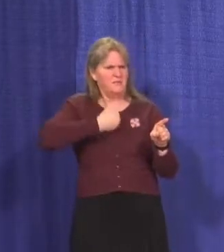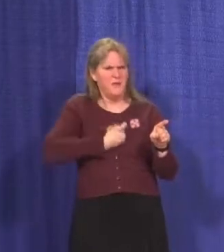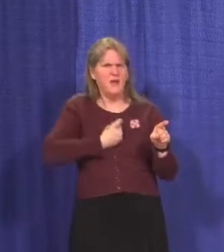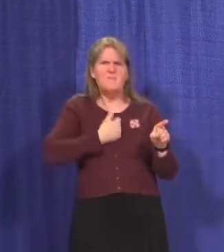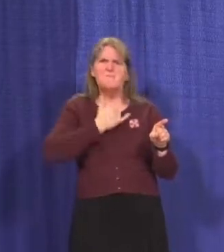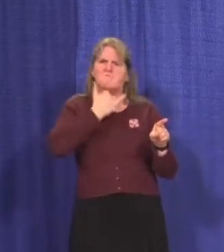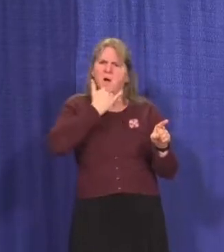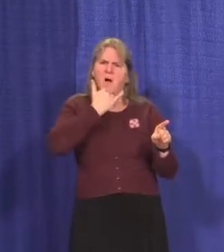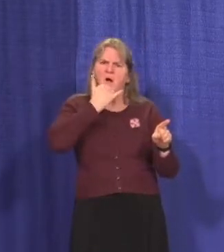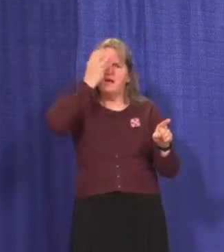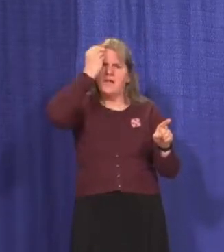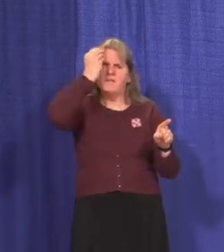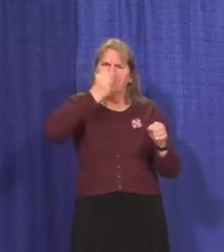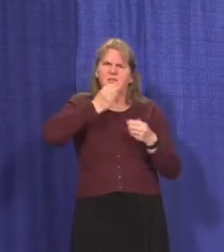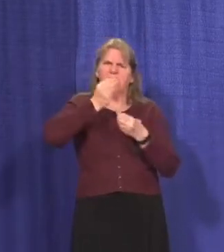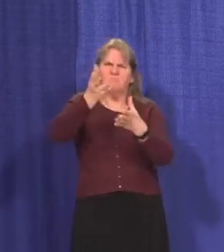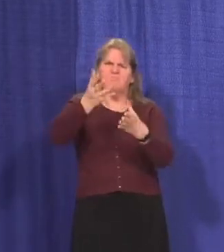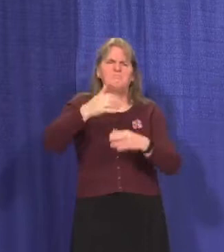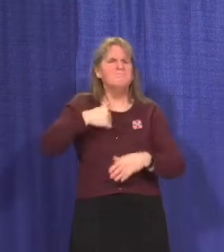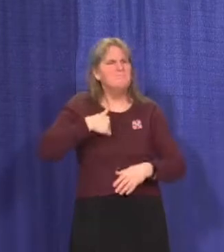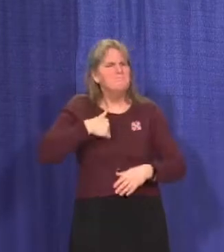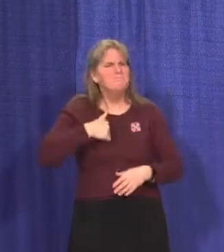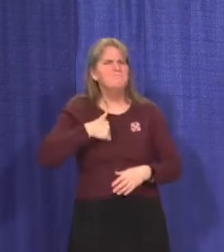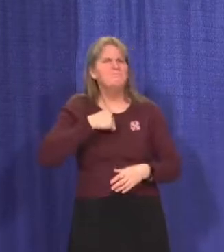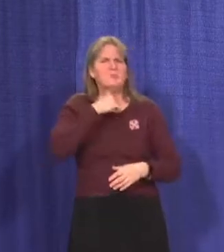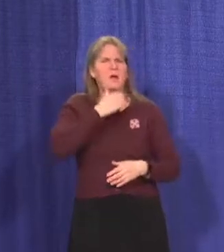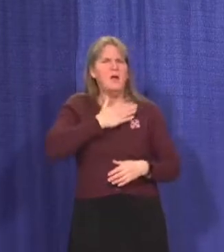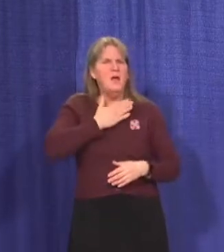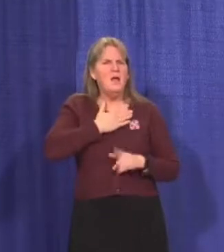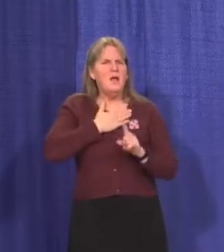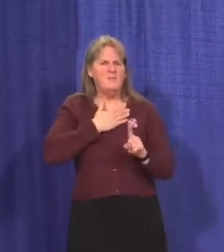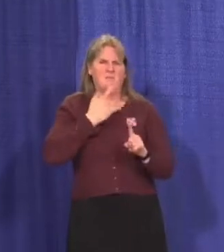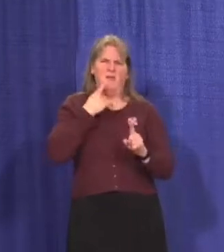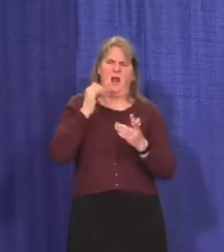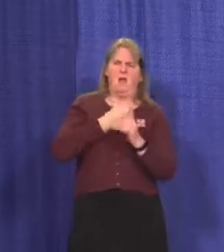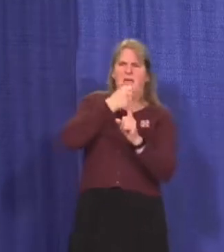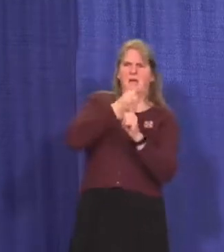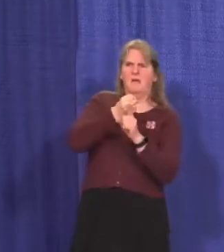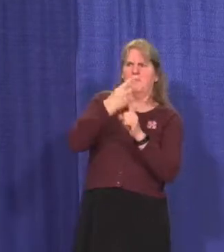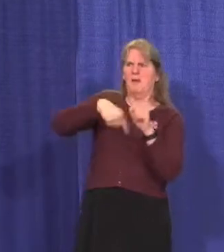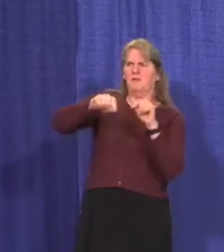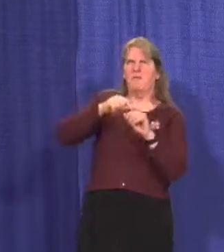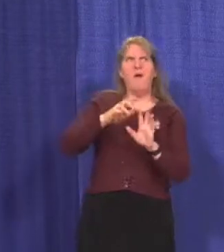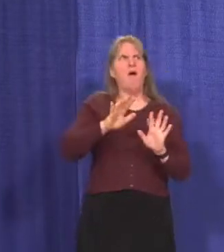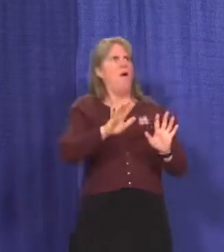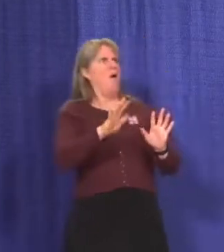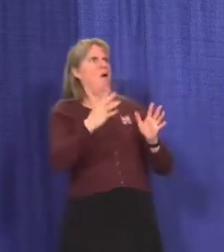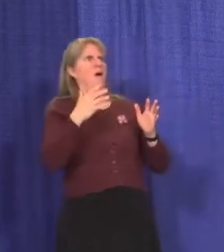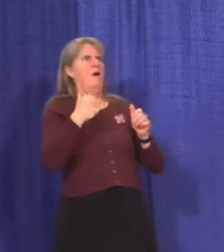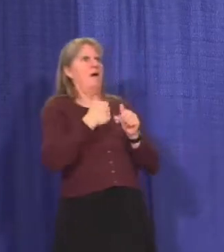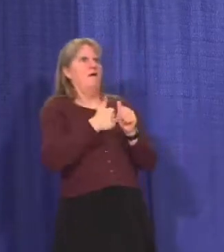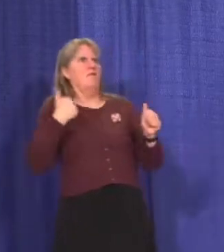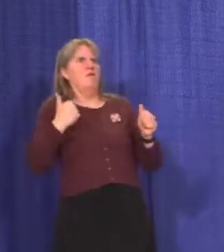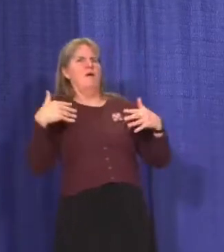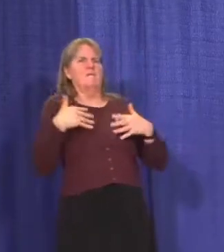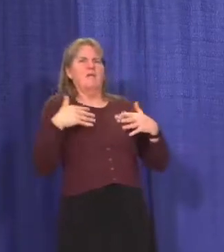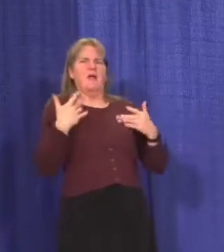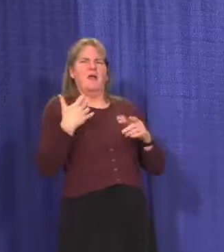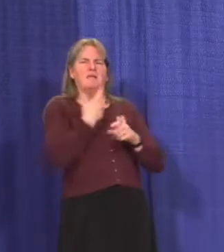the potential for how that might influence confidence in the vaccine. There are side effects and side